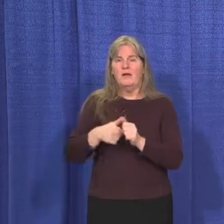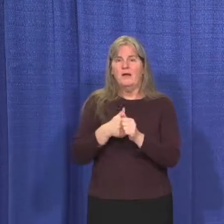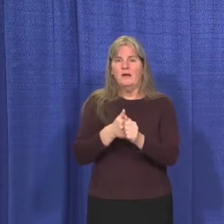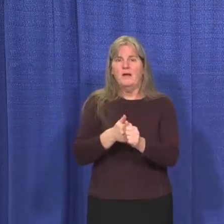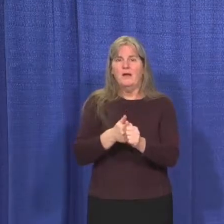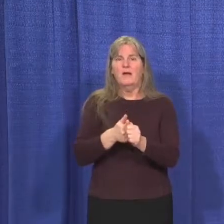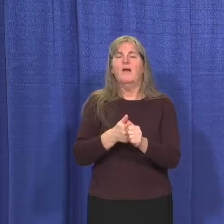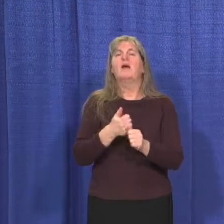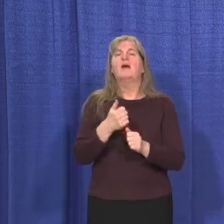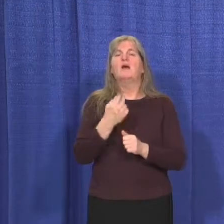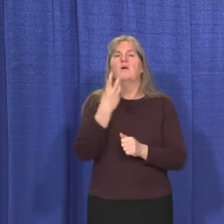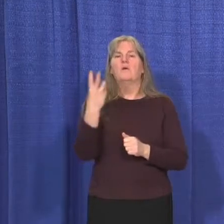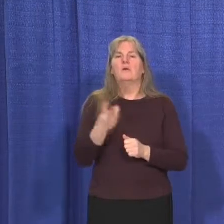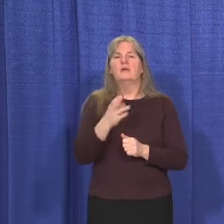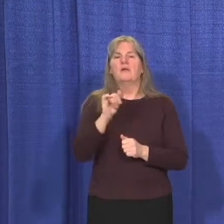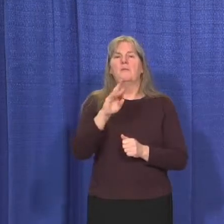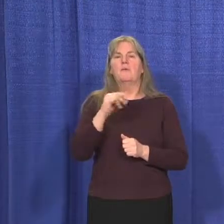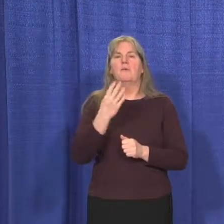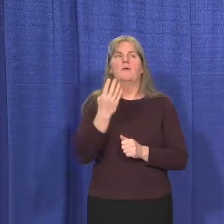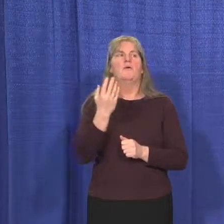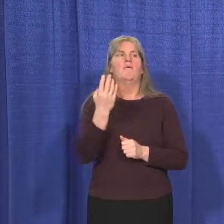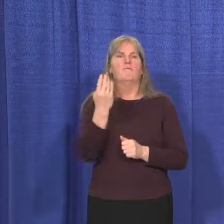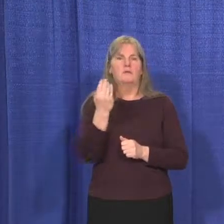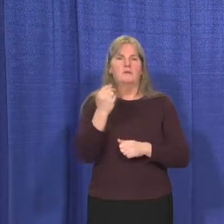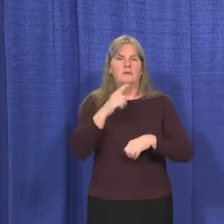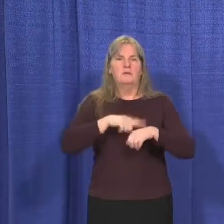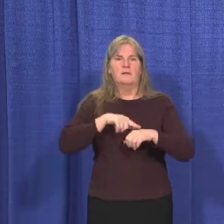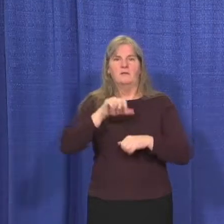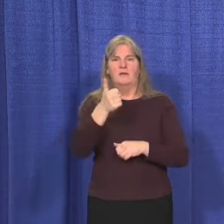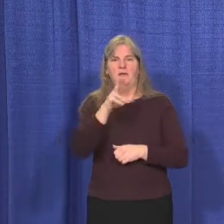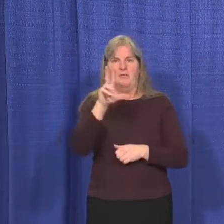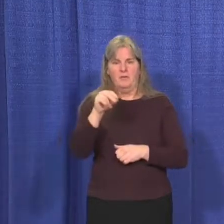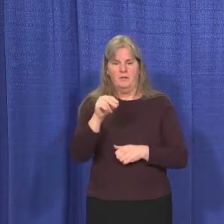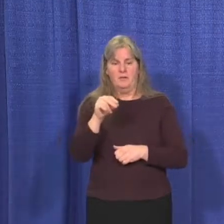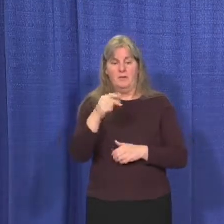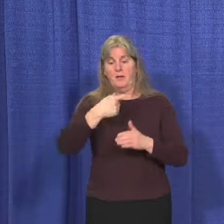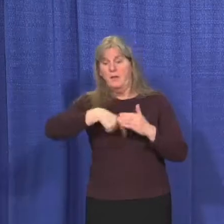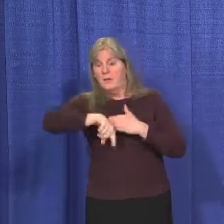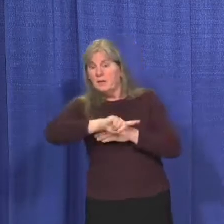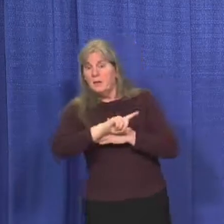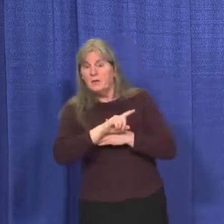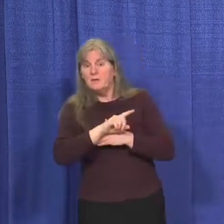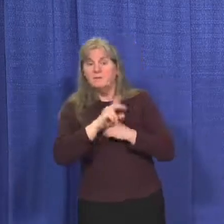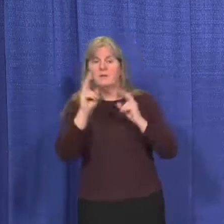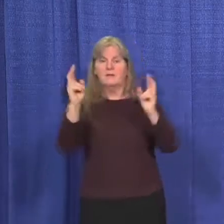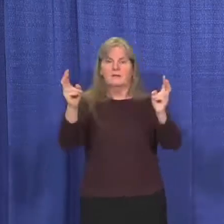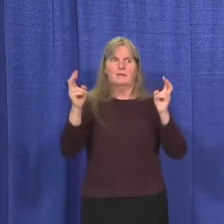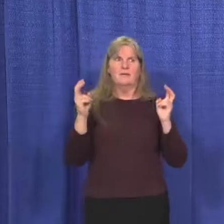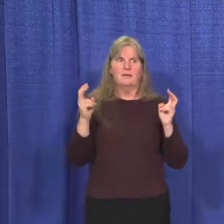will be Wednesday, April 14th, at 10:30 AM. Next week's technical topic,